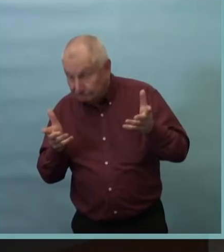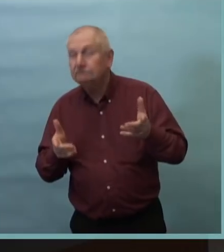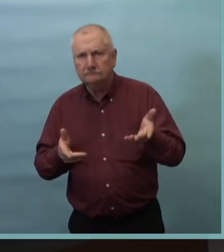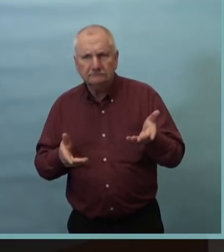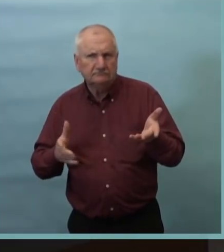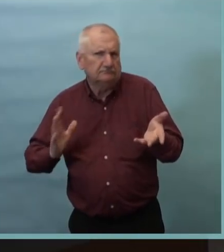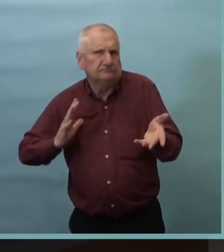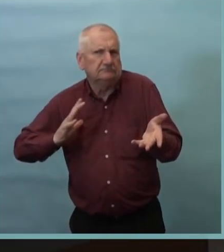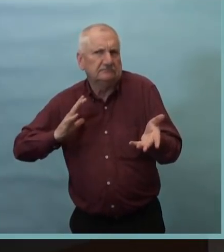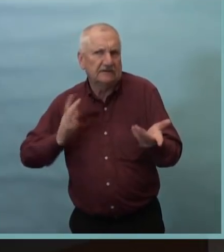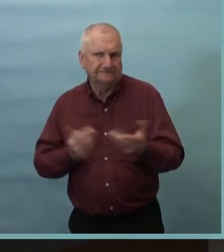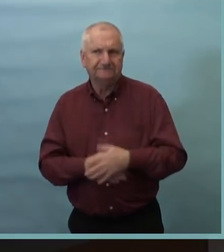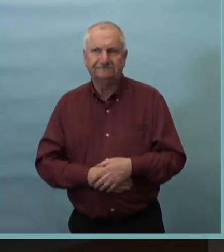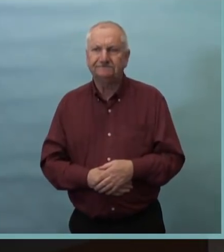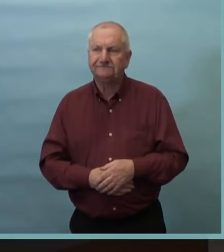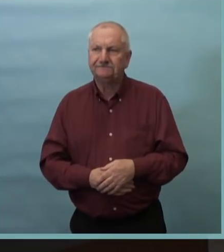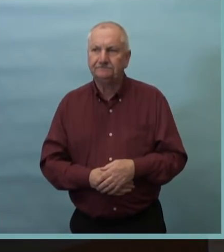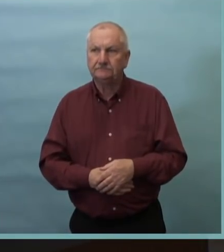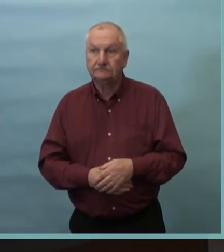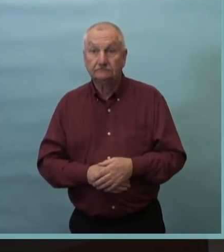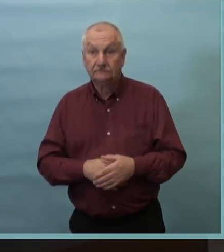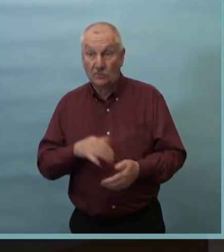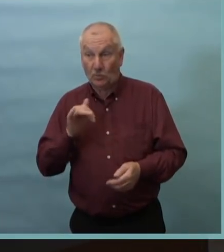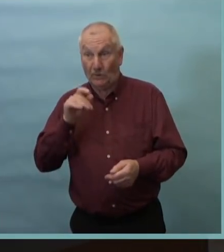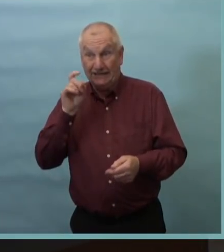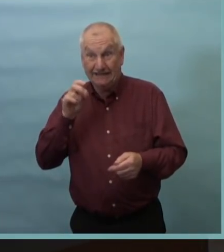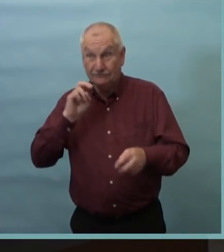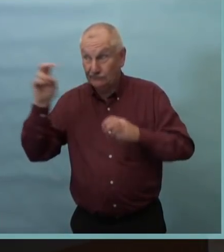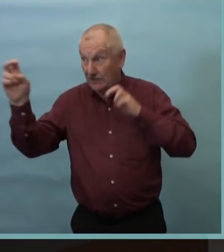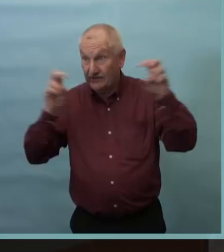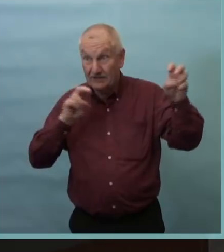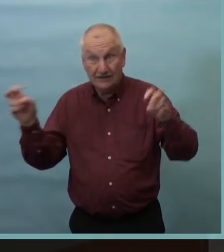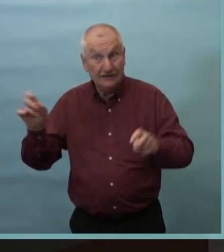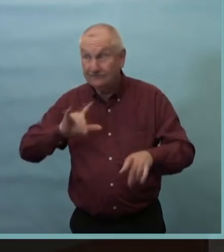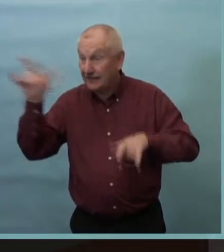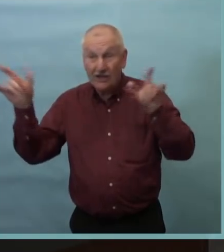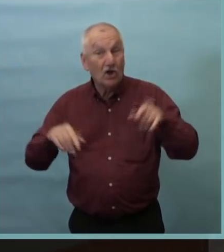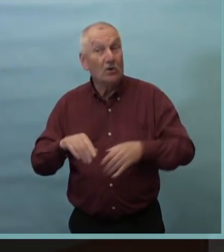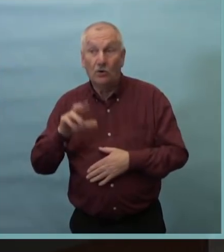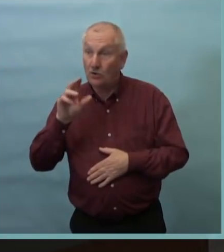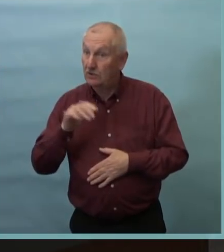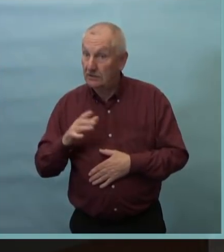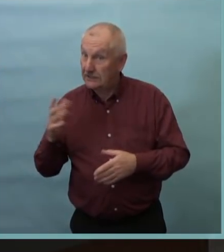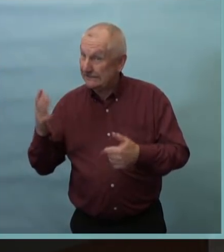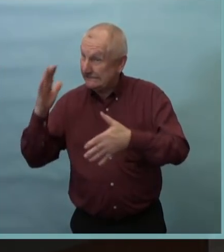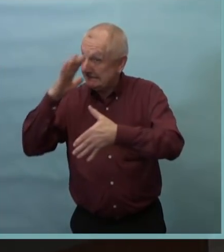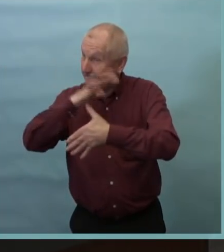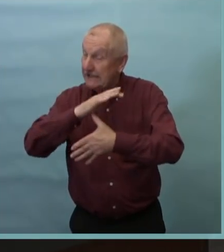should be no non-essential personal travel and every Manitoban regardless of where they live